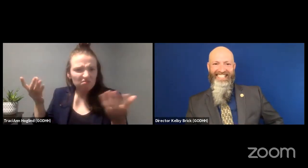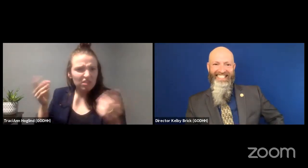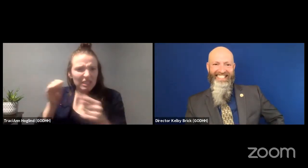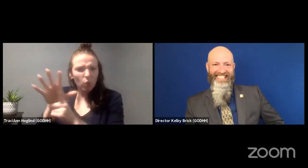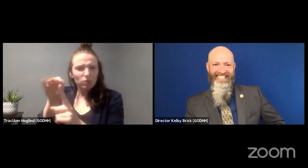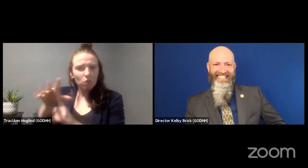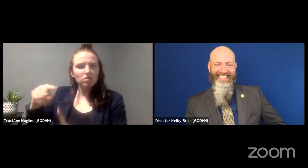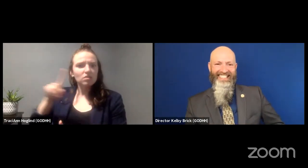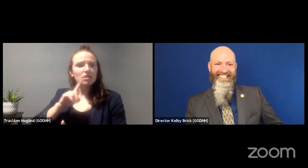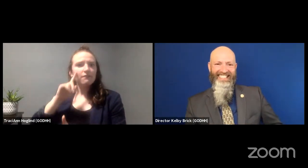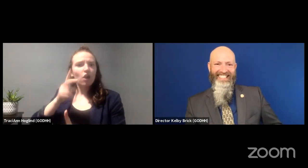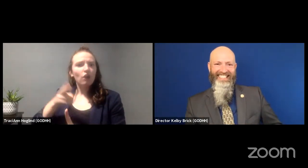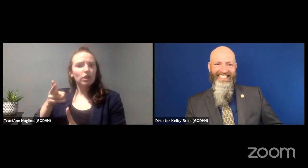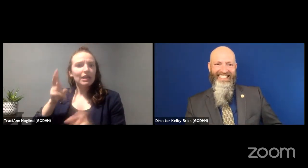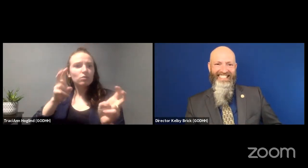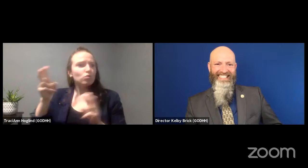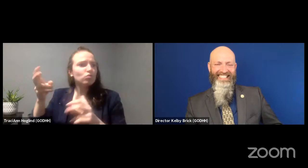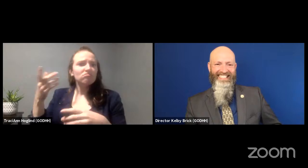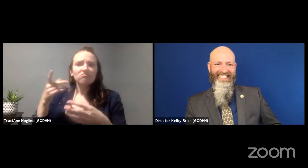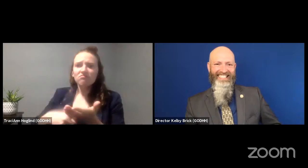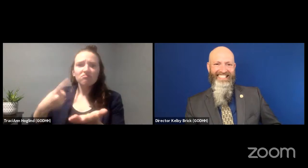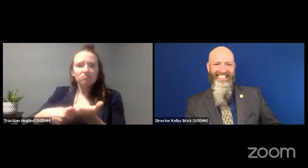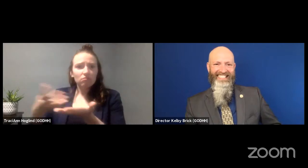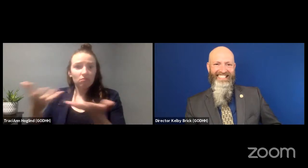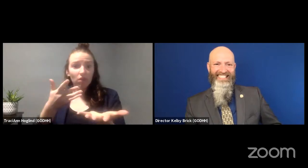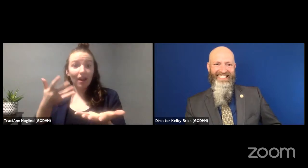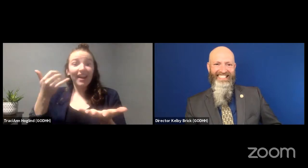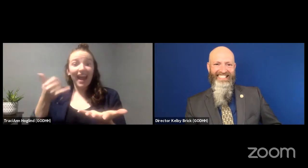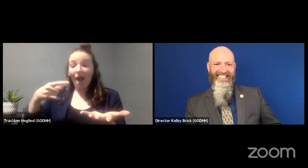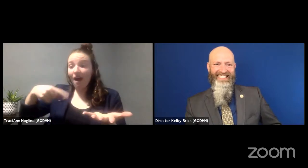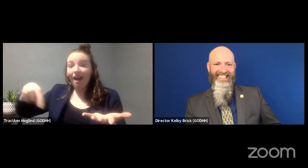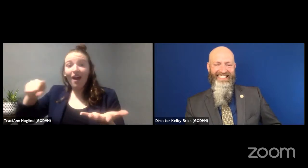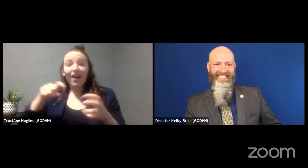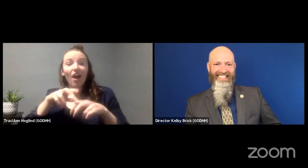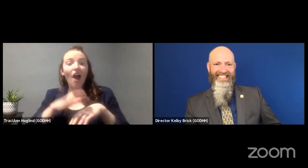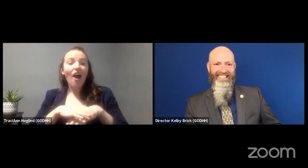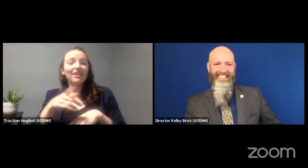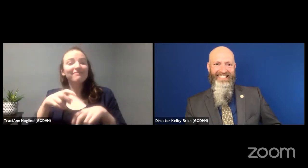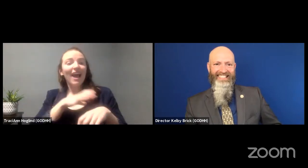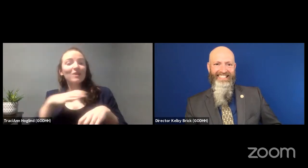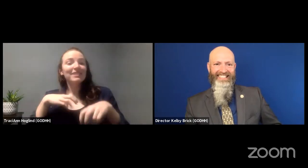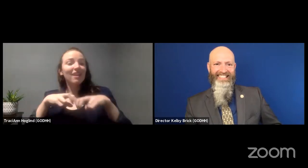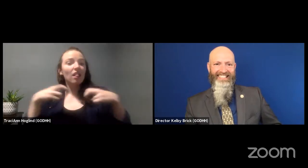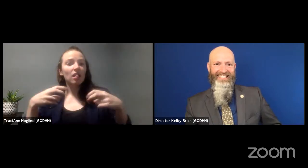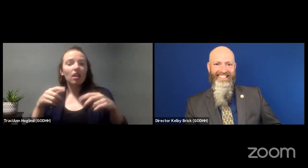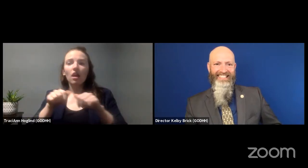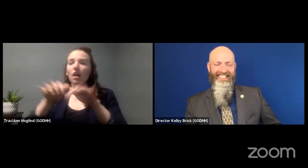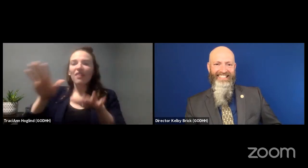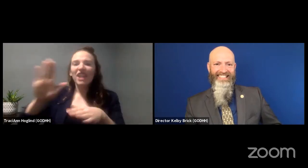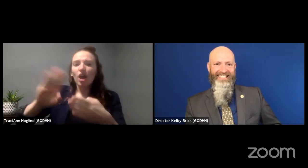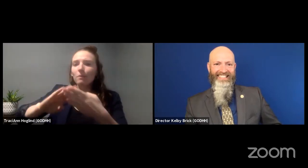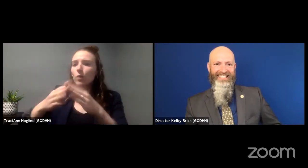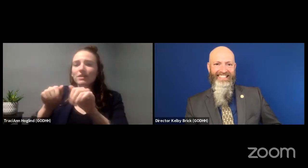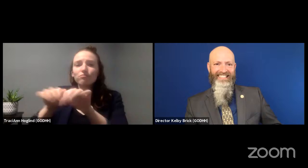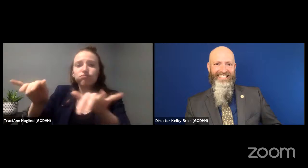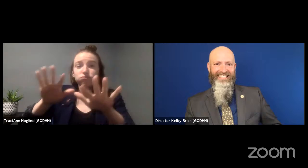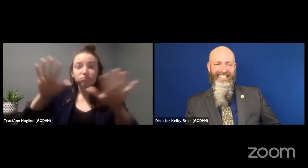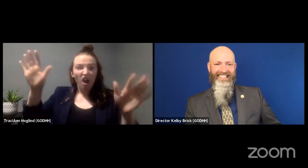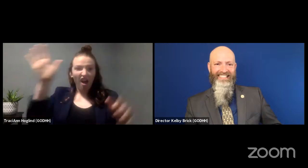this evening. She's providing education to other Maryland youth on issues and topics